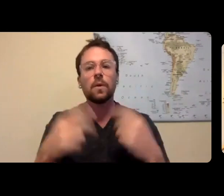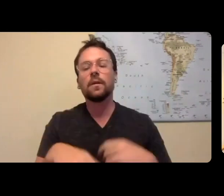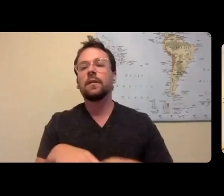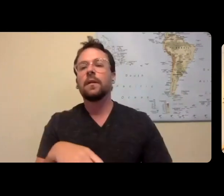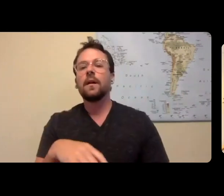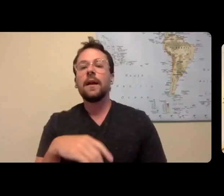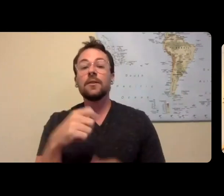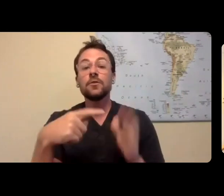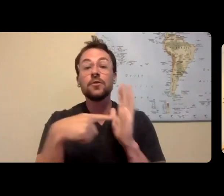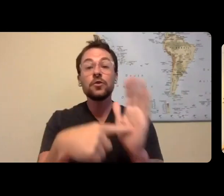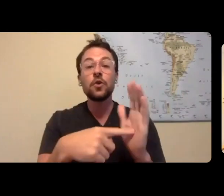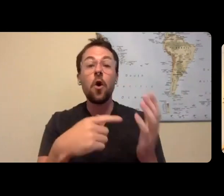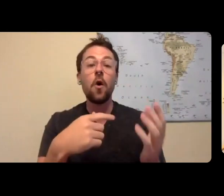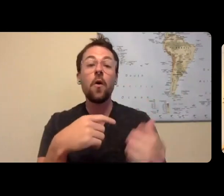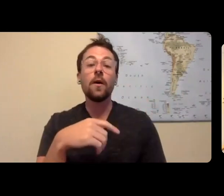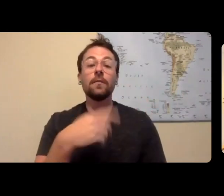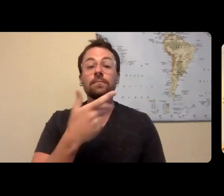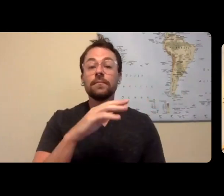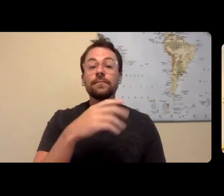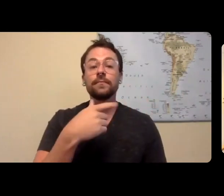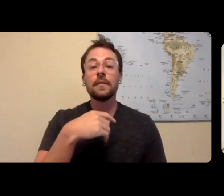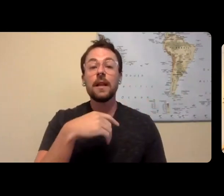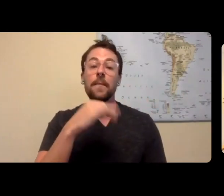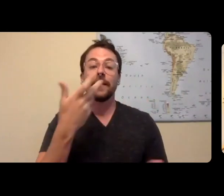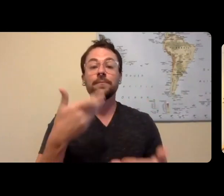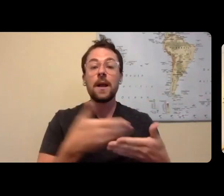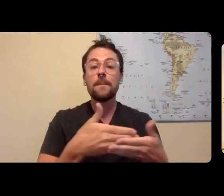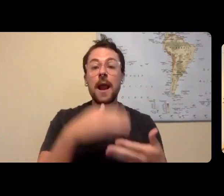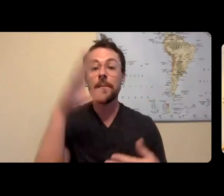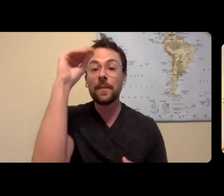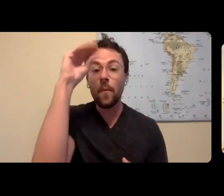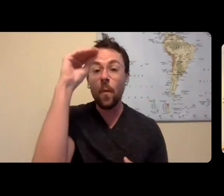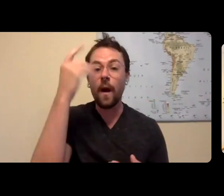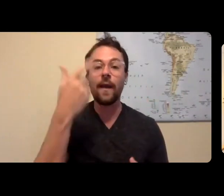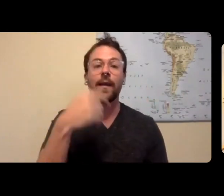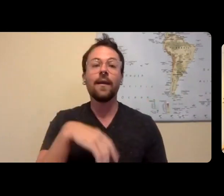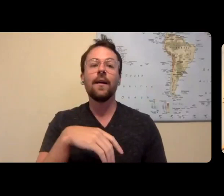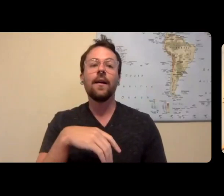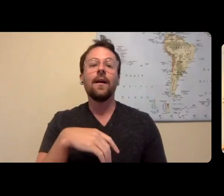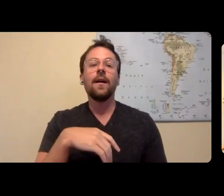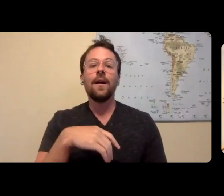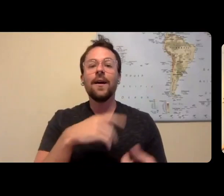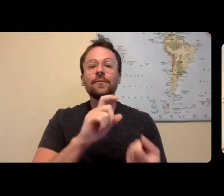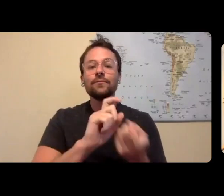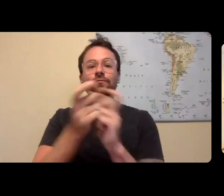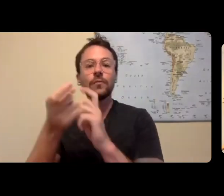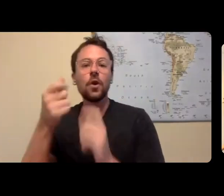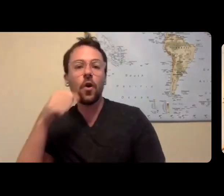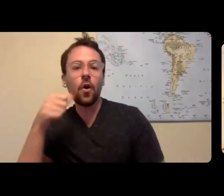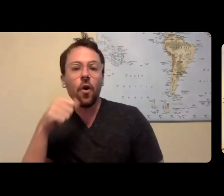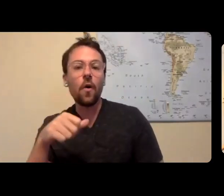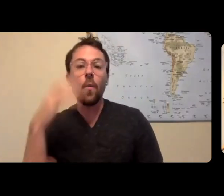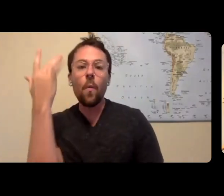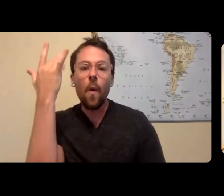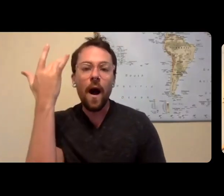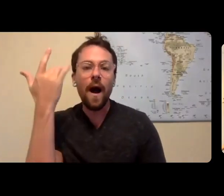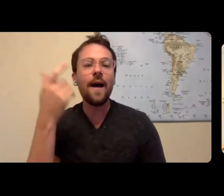of the diversity of gender representation. You can show a baby boy.